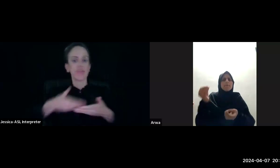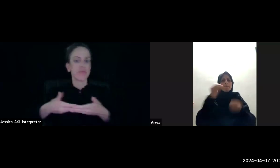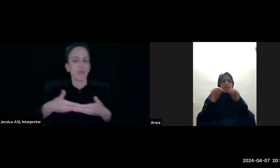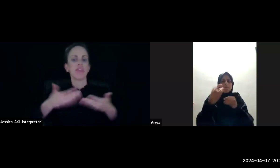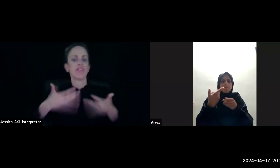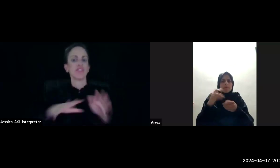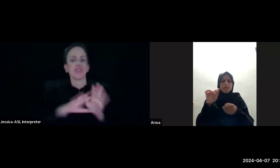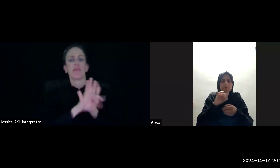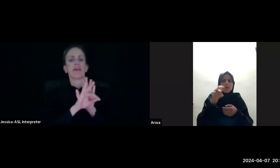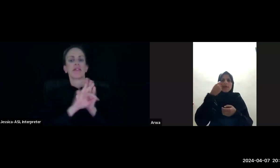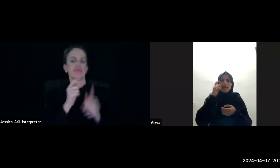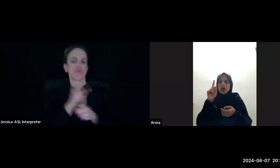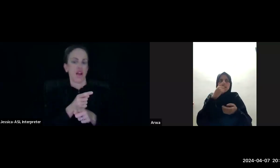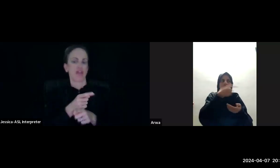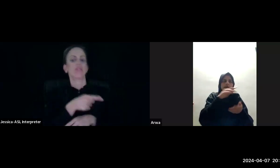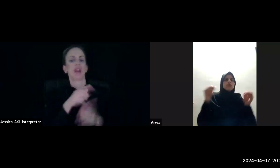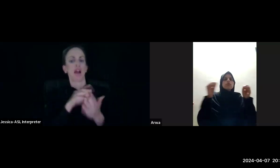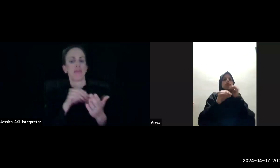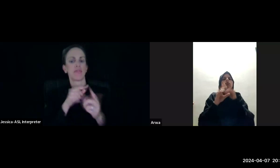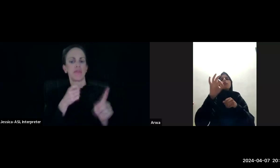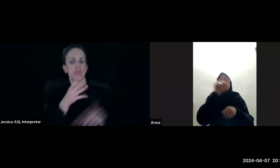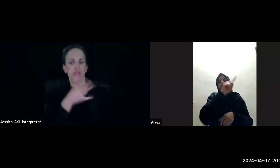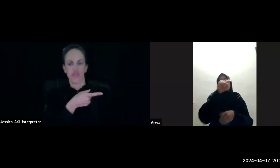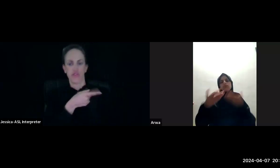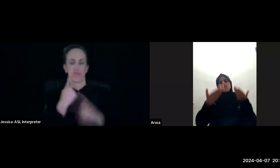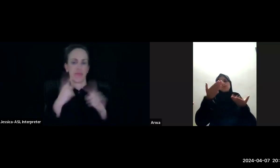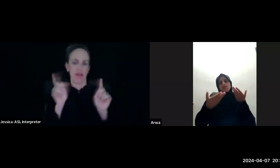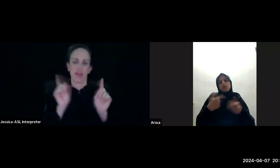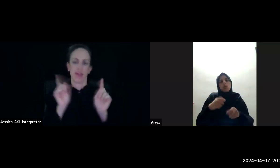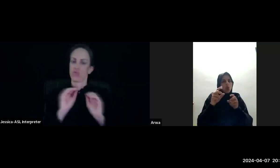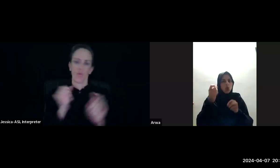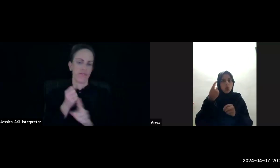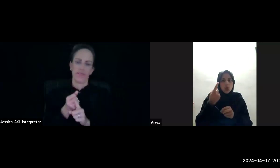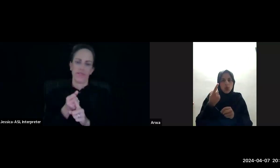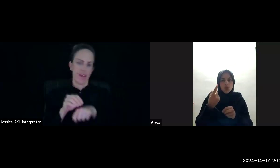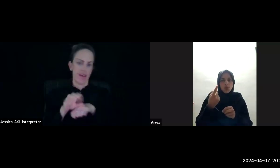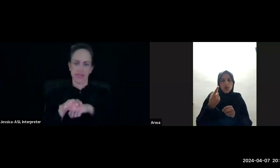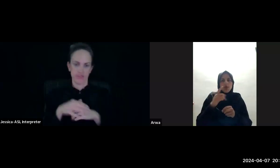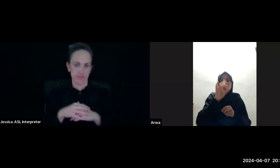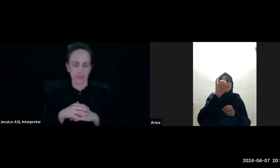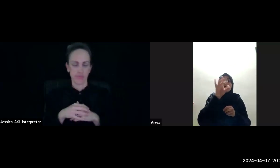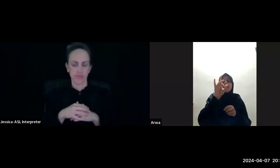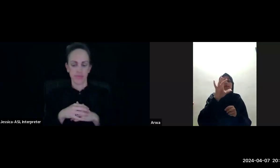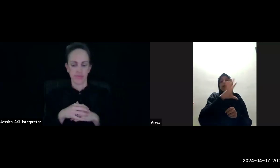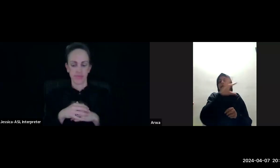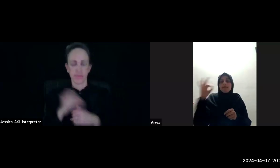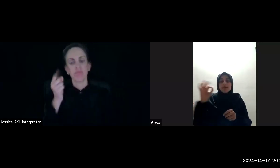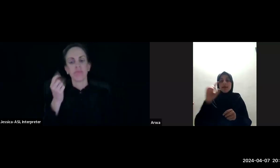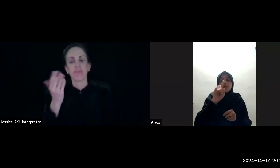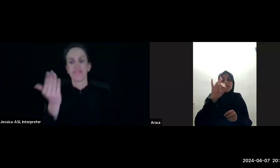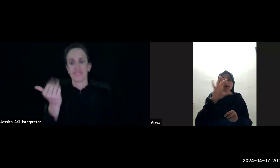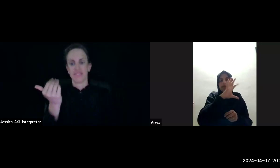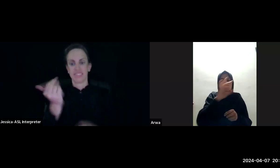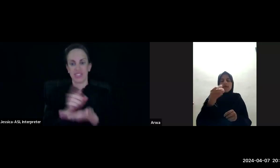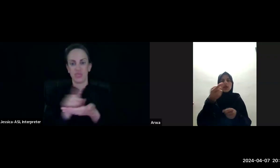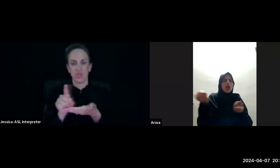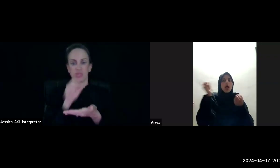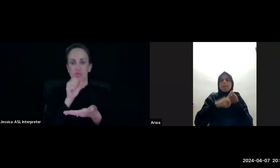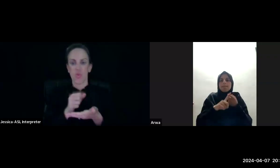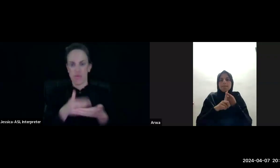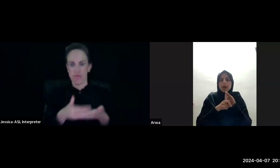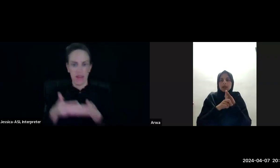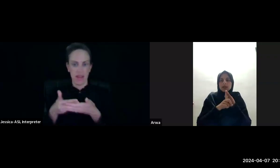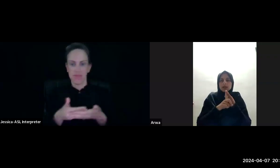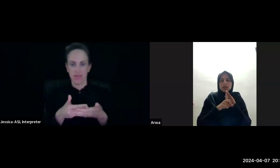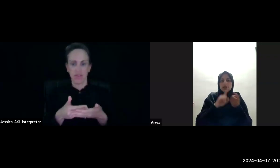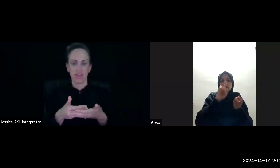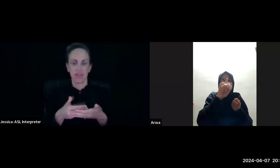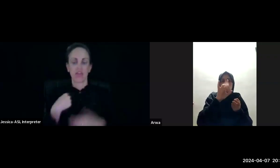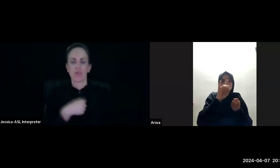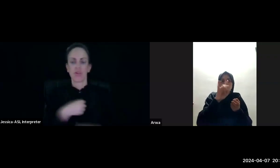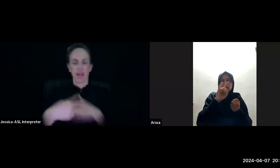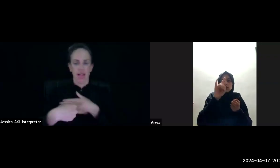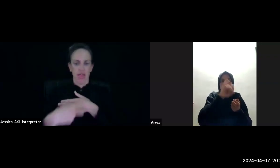from the mother okay. so in 15 weeks when we took the sample by the 16th or 17th week of pregnancy